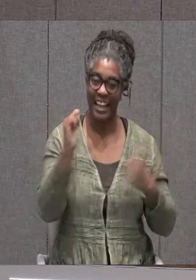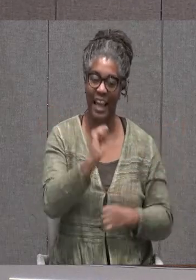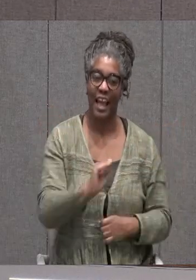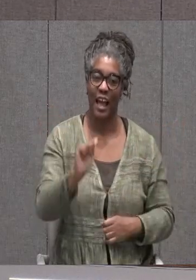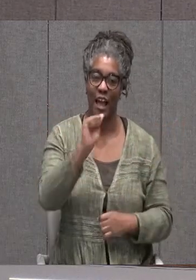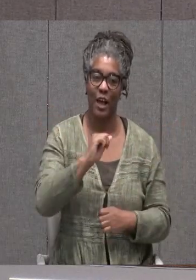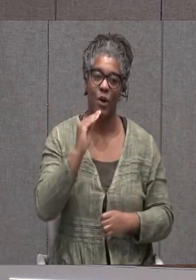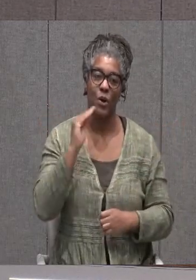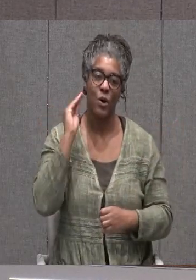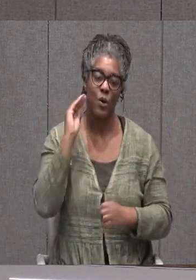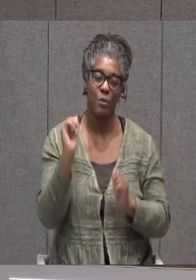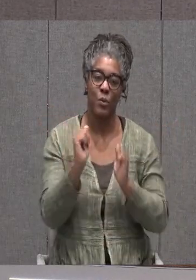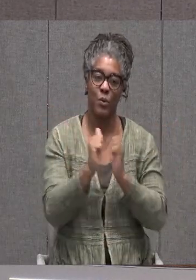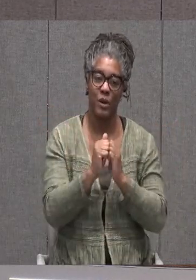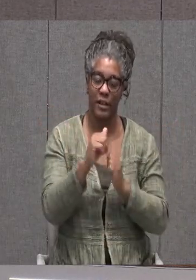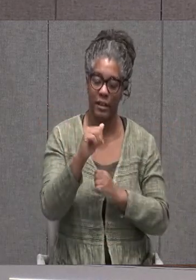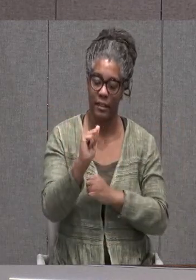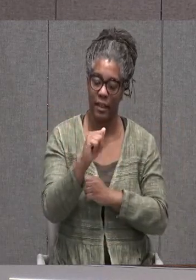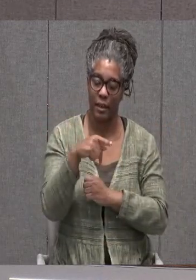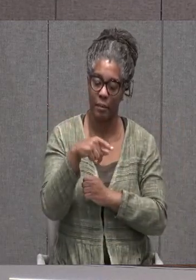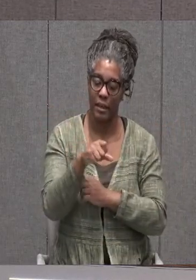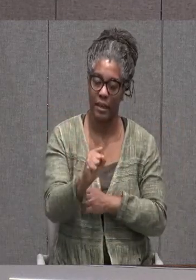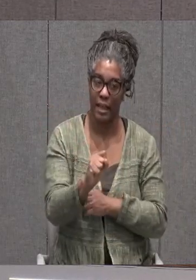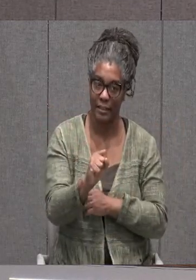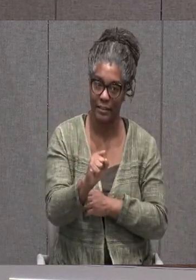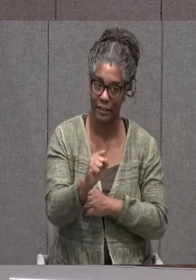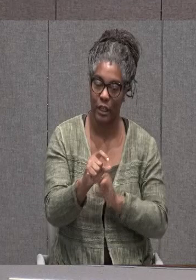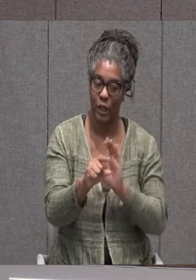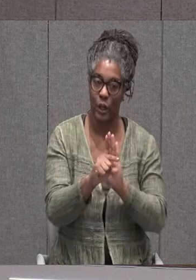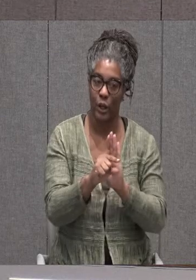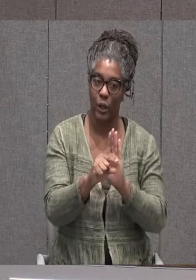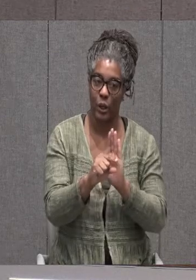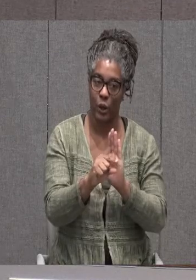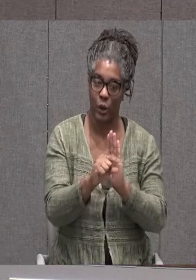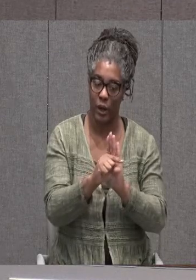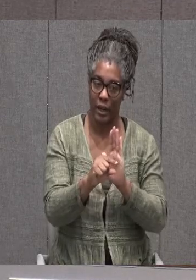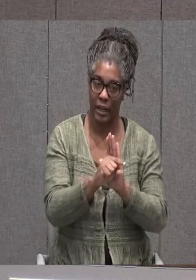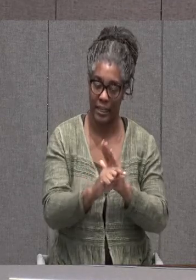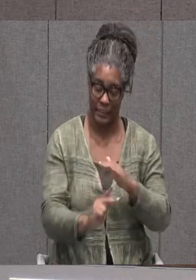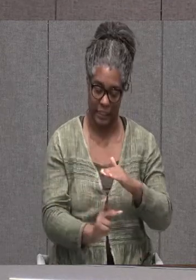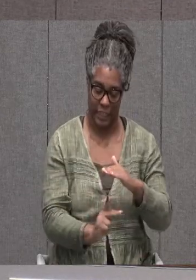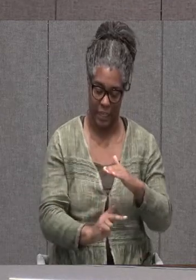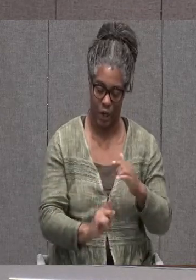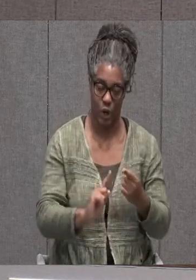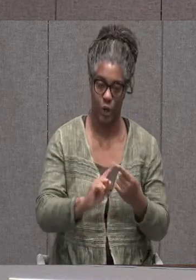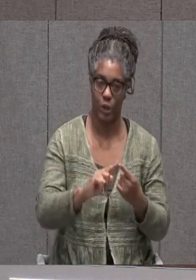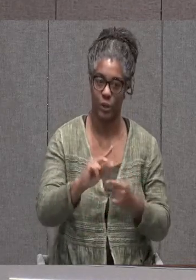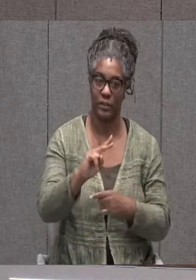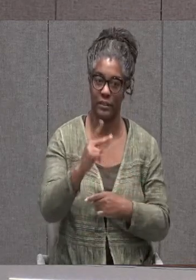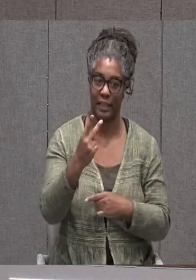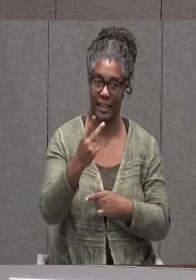for grades kindergarten through second. (in foreign language)